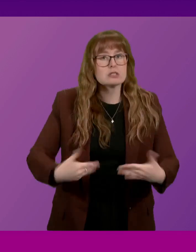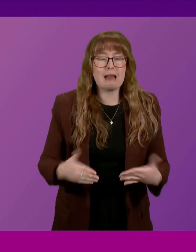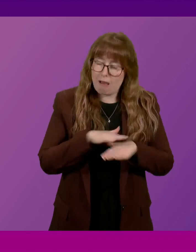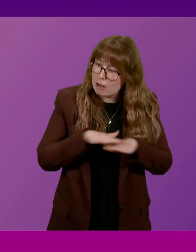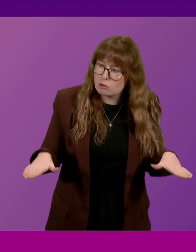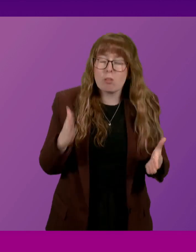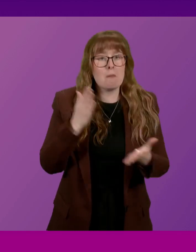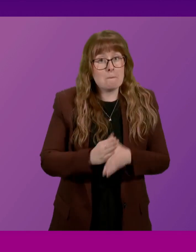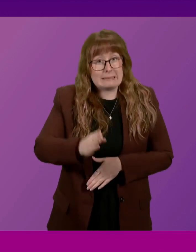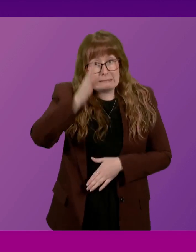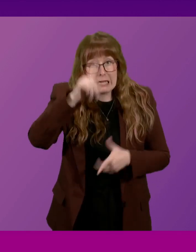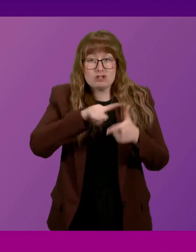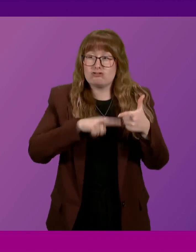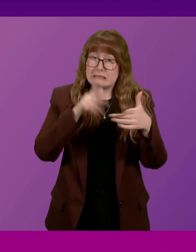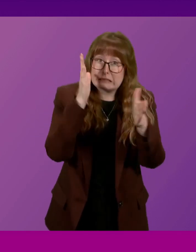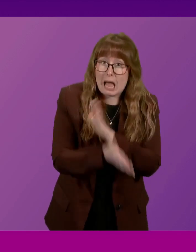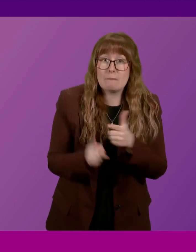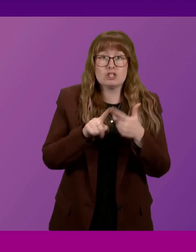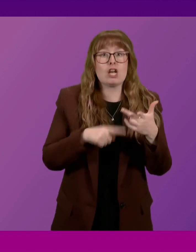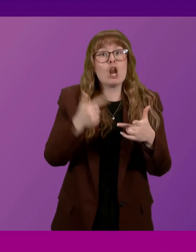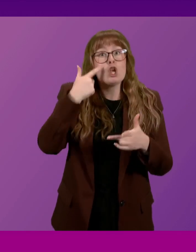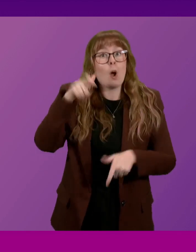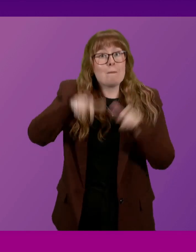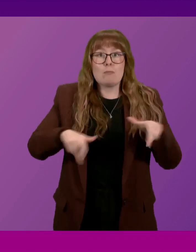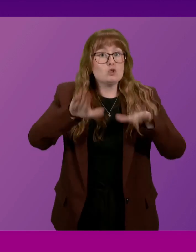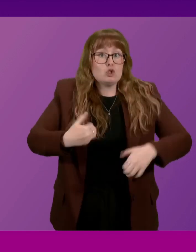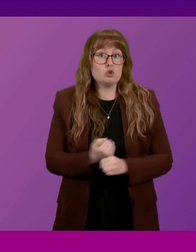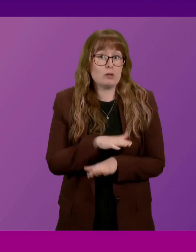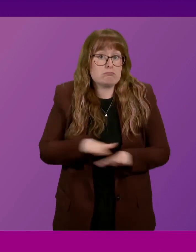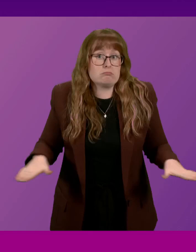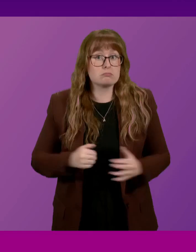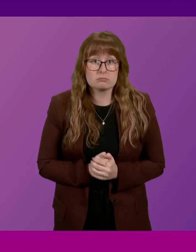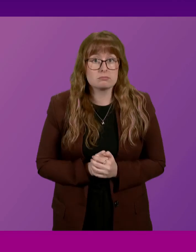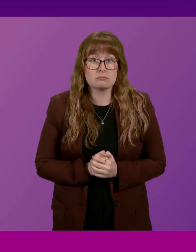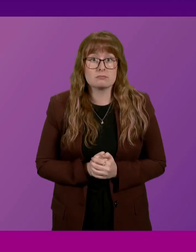is dangerous, it is damaging and young people should not do it.